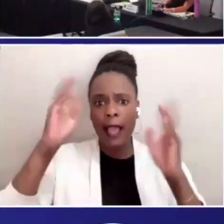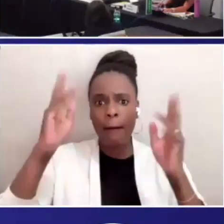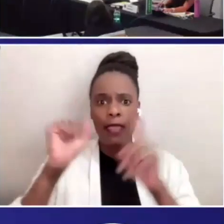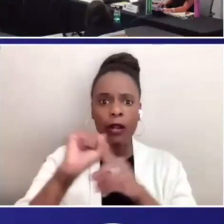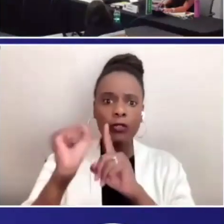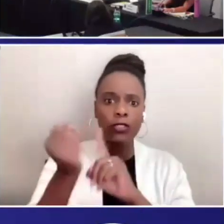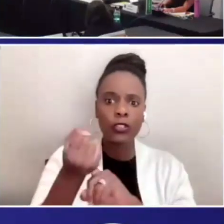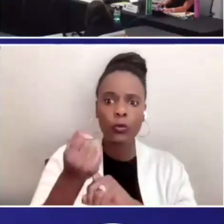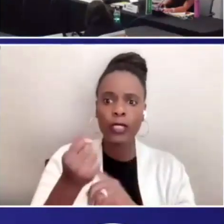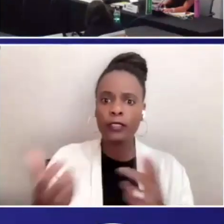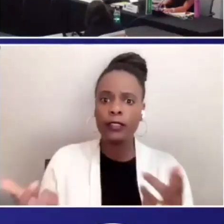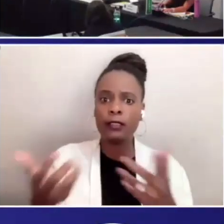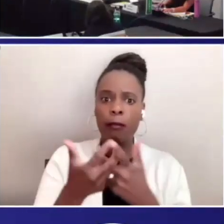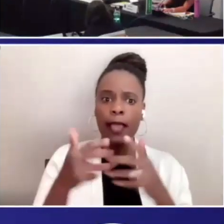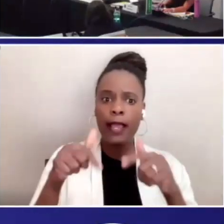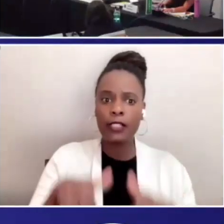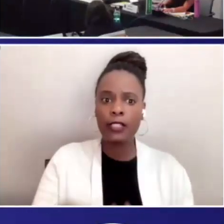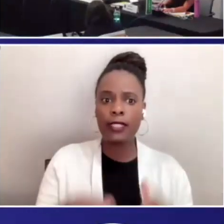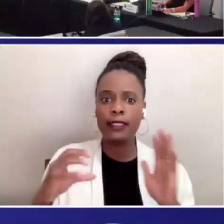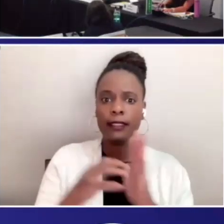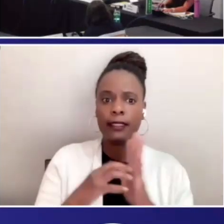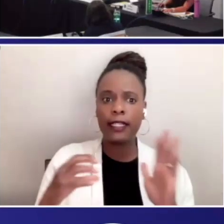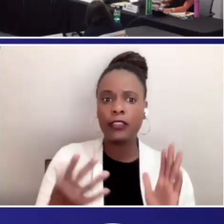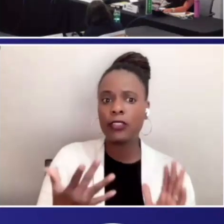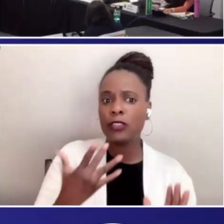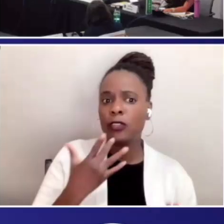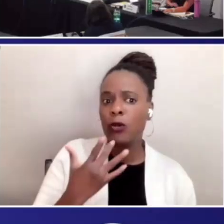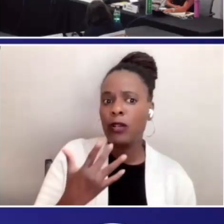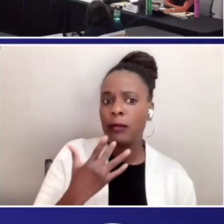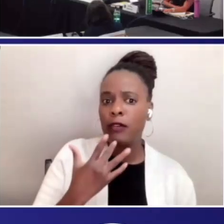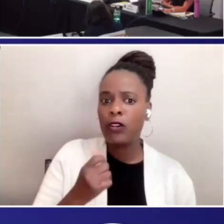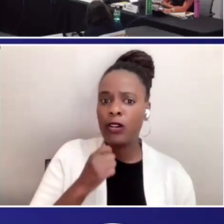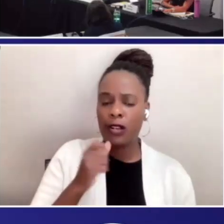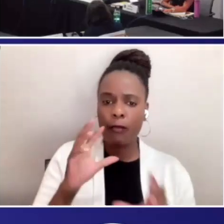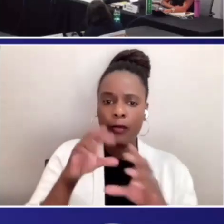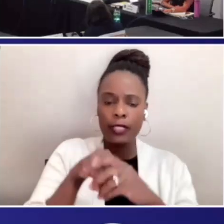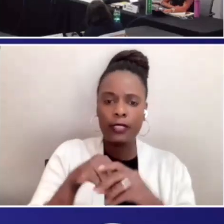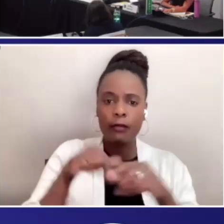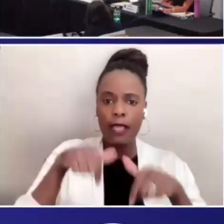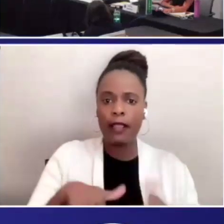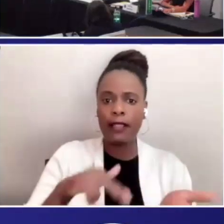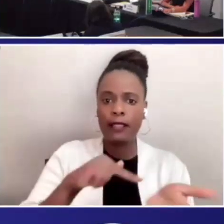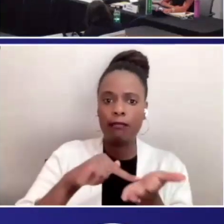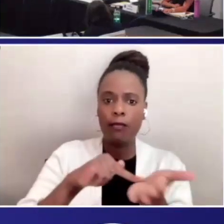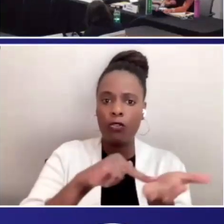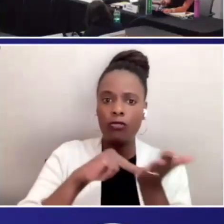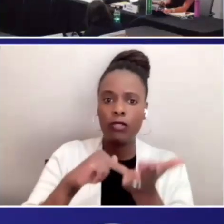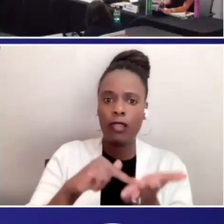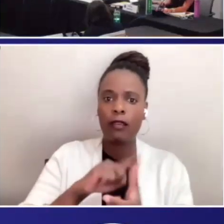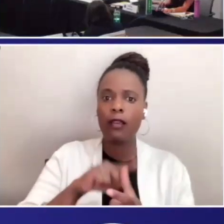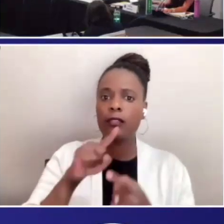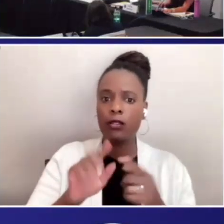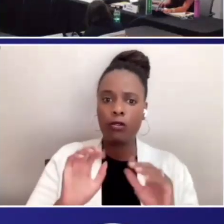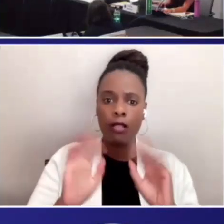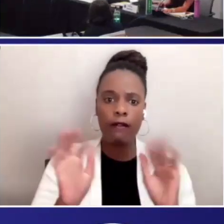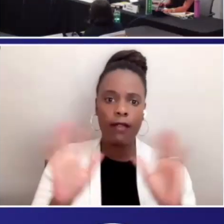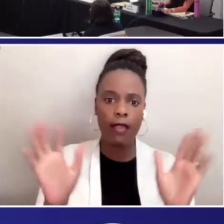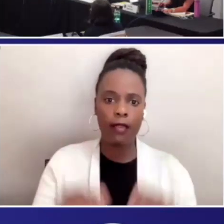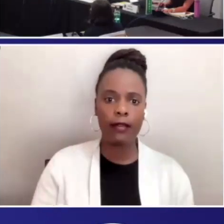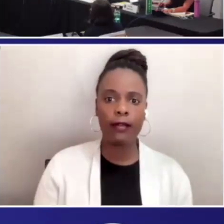So I would prefer not to have to participate in this pulse check until that's clarified. If that's okay.